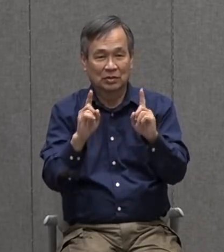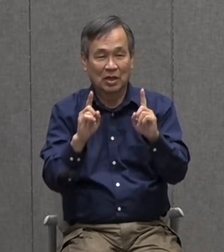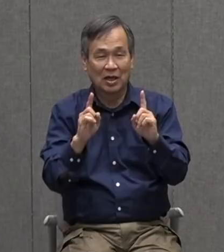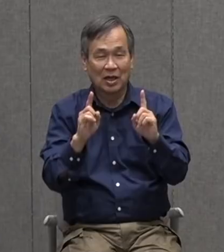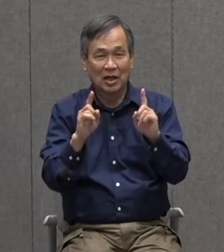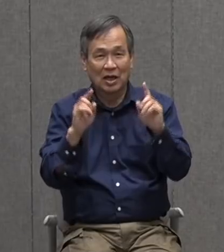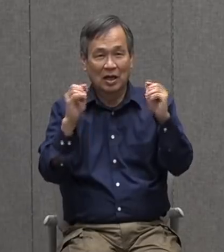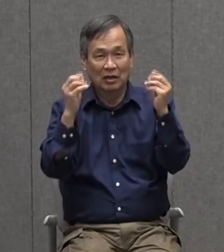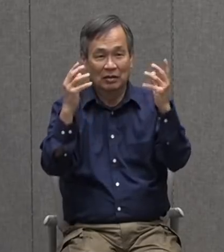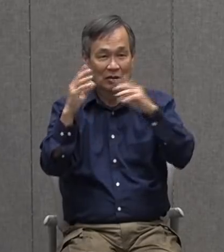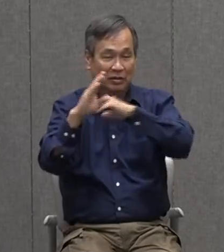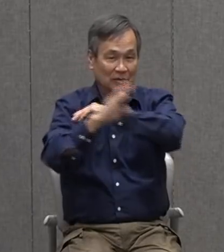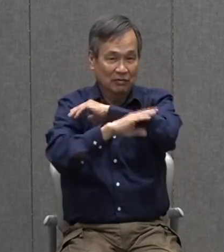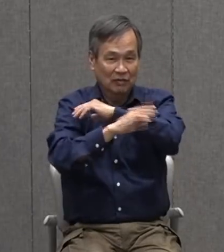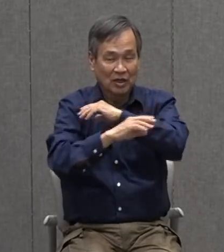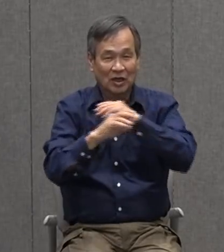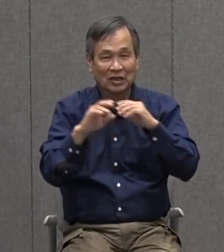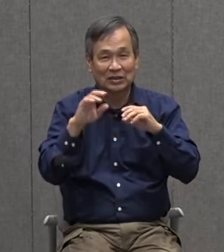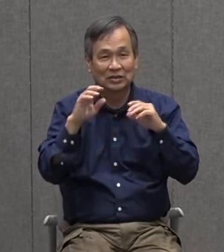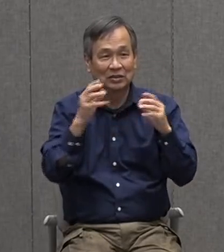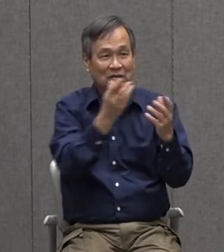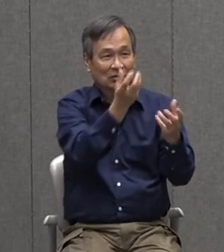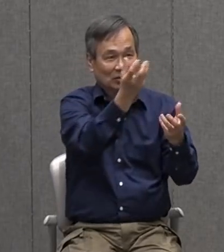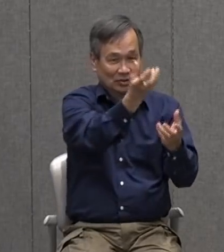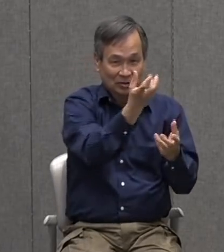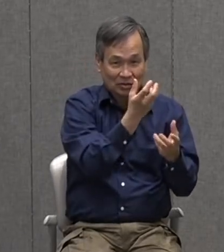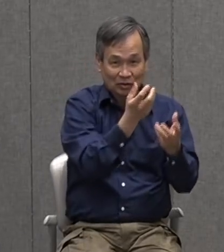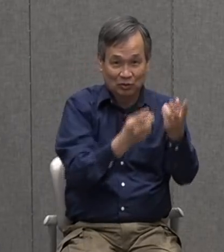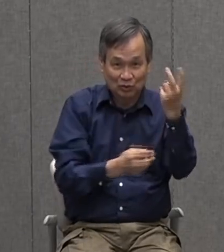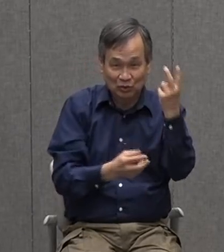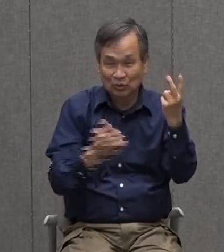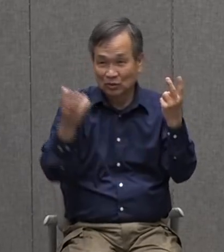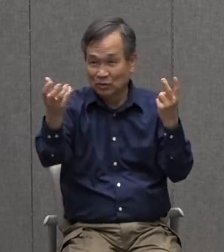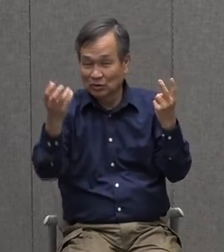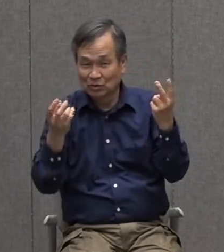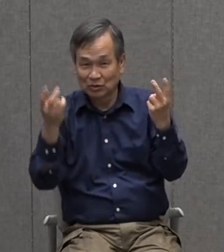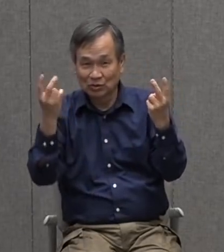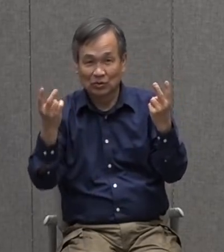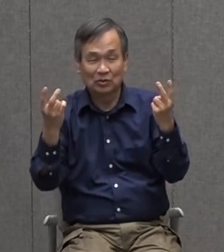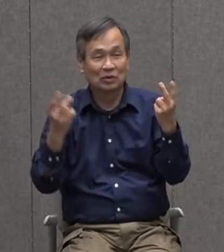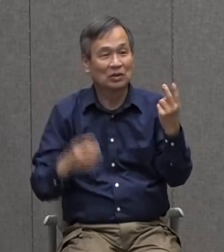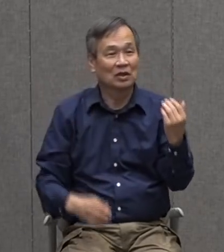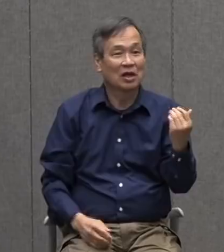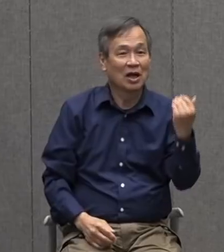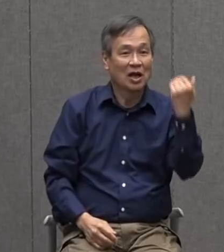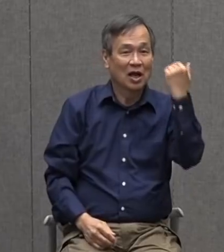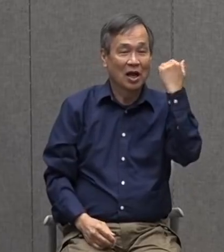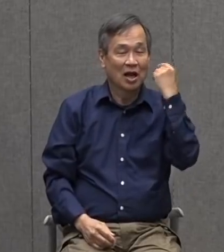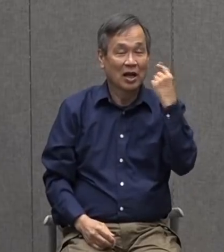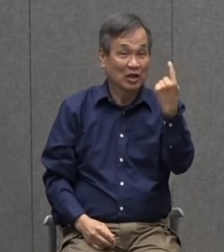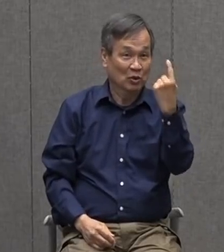In the winter Jack baked and ate one seed and buried the other three seeds in the ground.